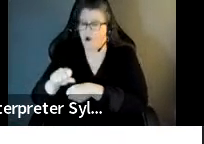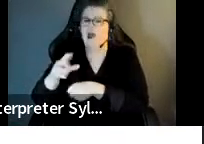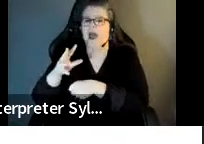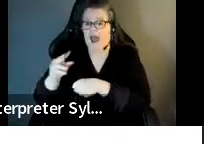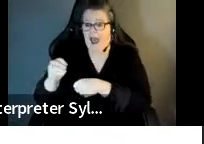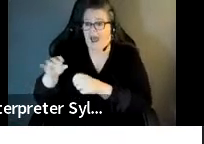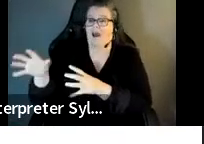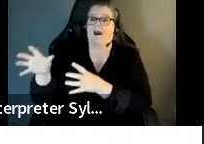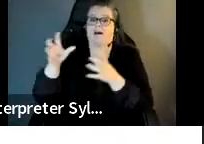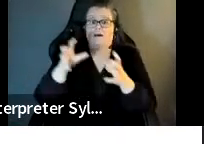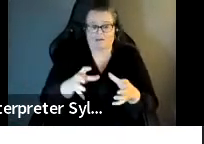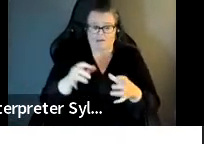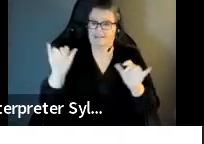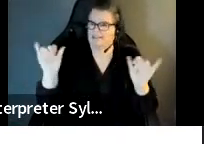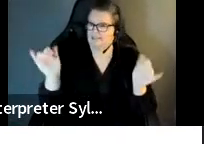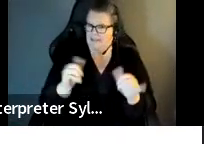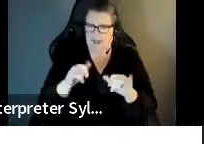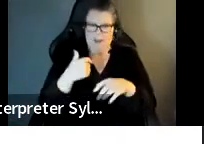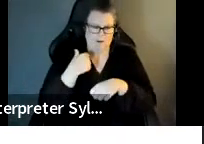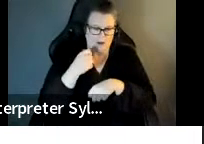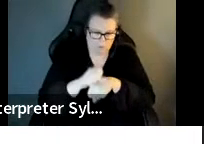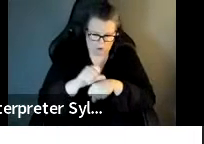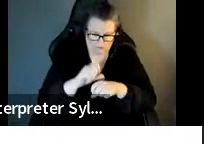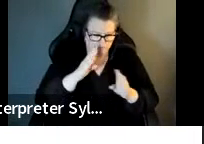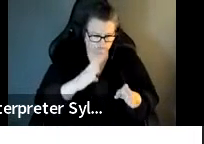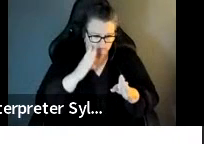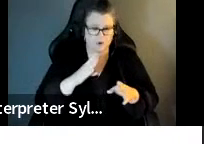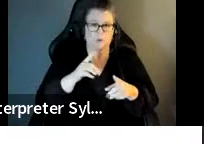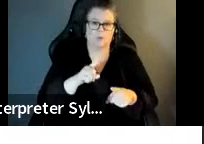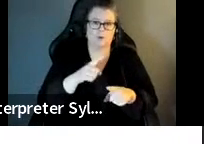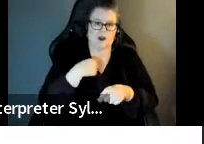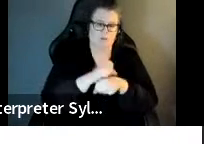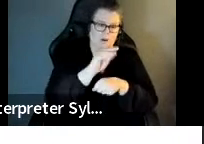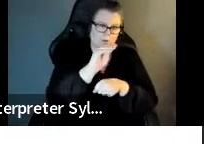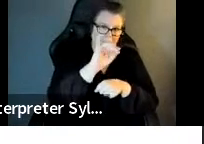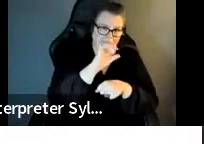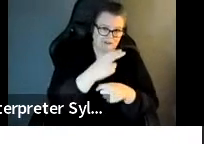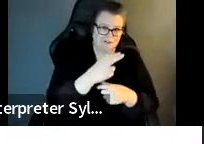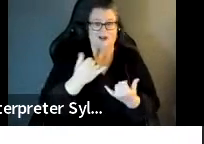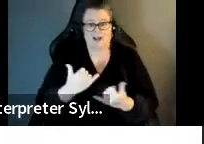and then now at Pittsburgh. The project originally had four goals, broadly stated.